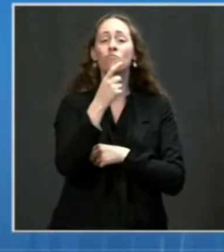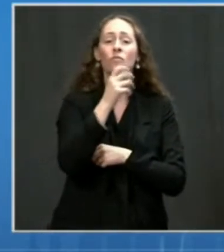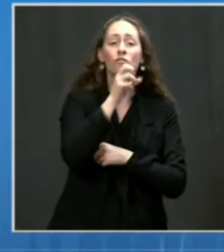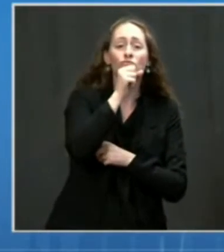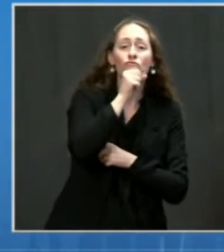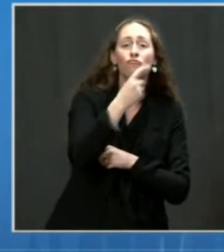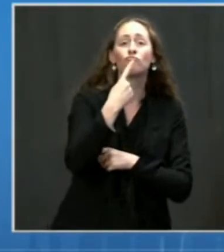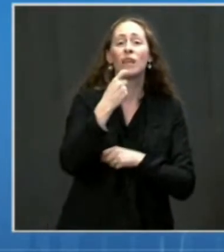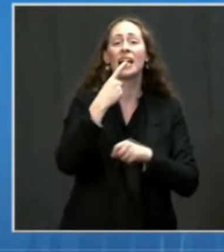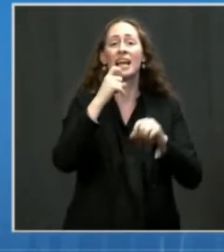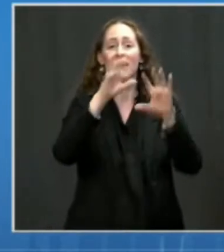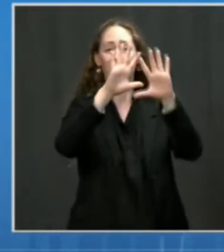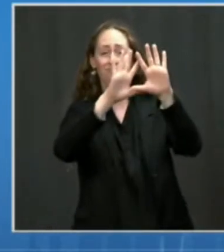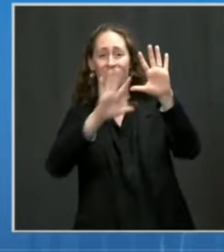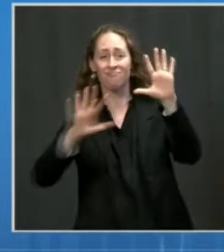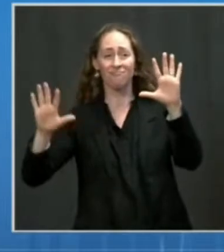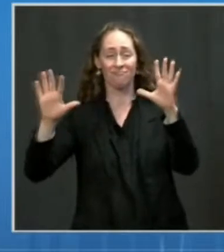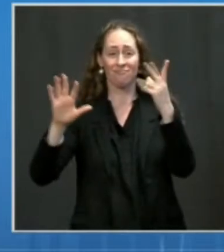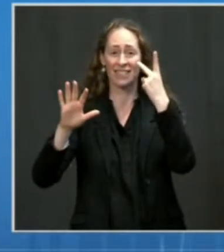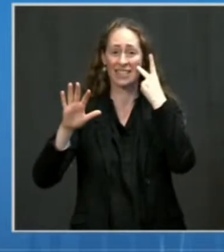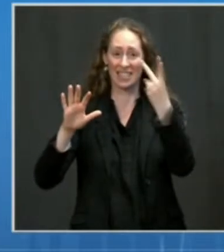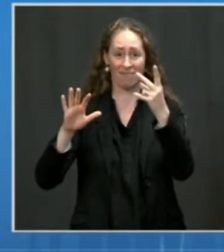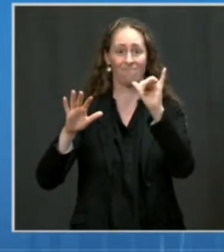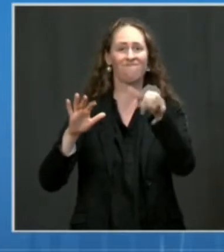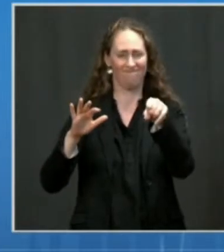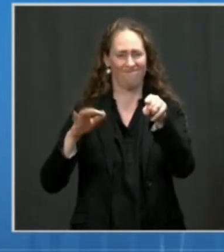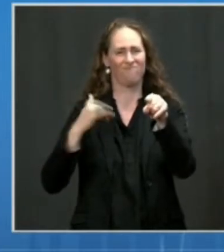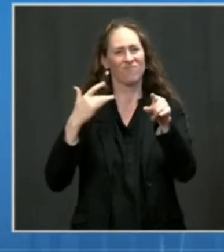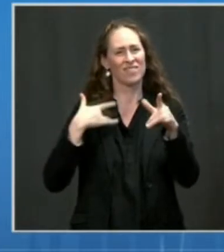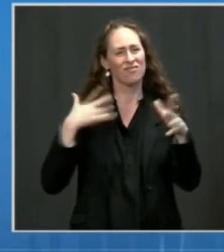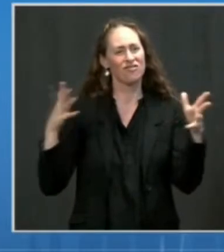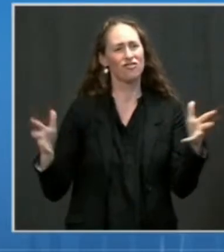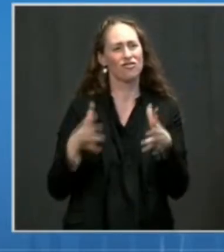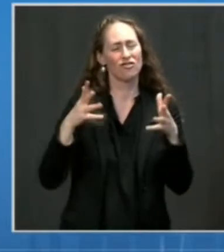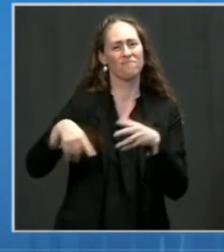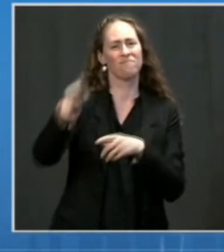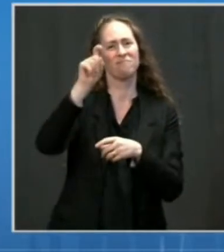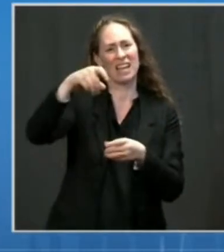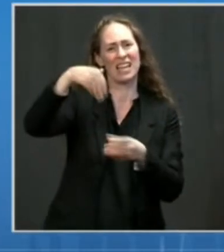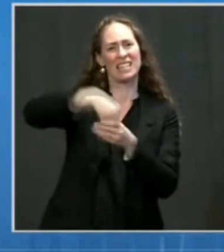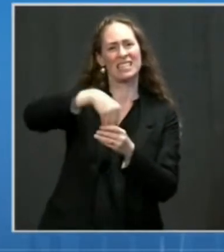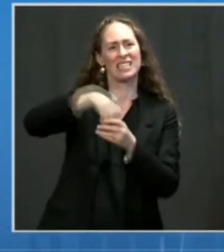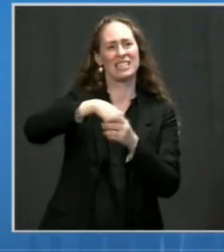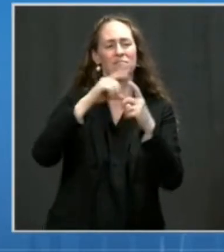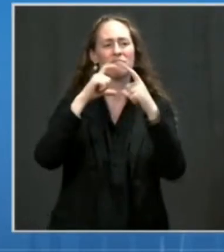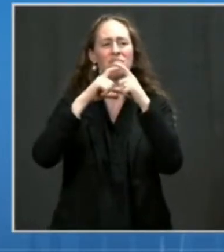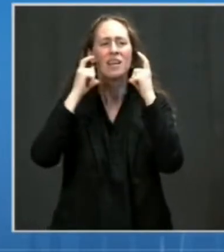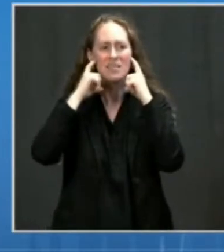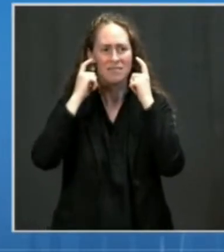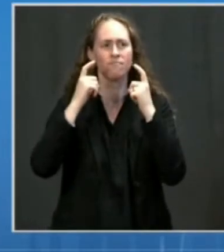TRANSMISSION, SHOWN IN ORANGE AND RED ON THIS MAP.